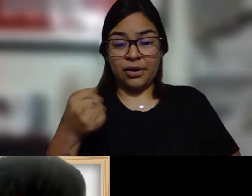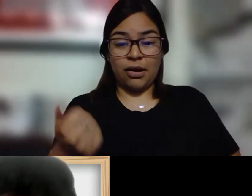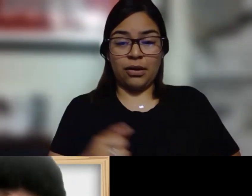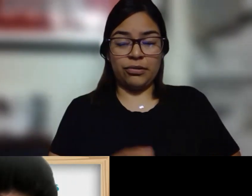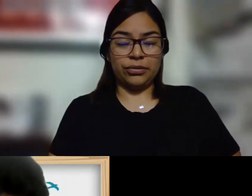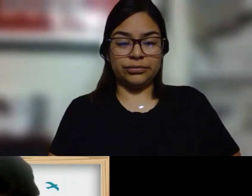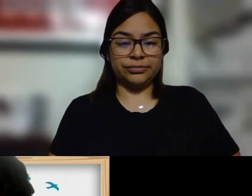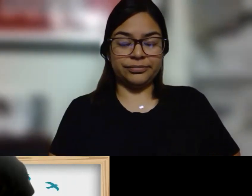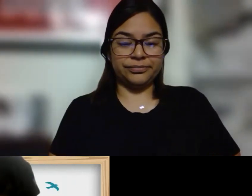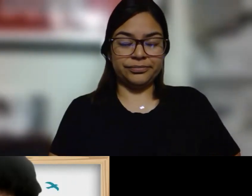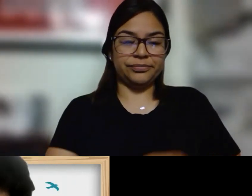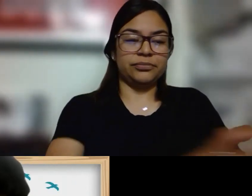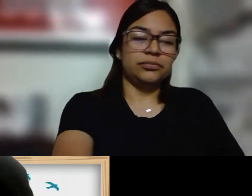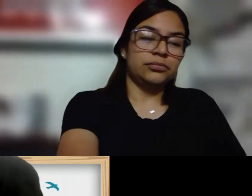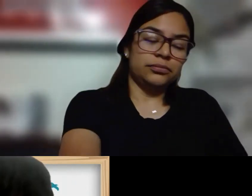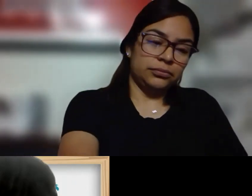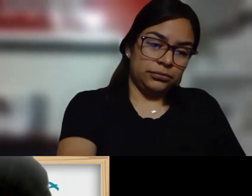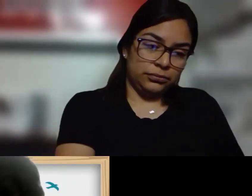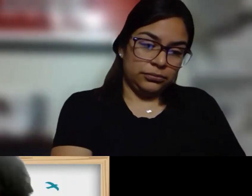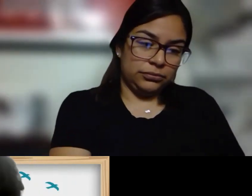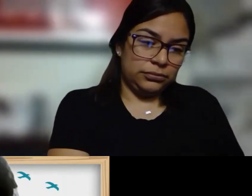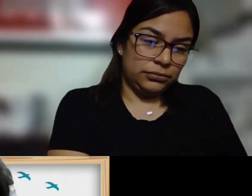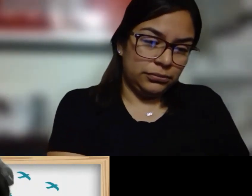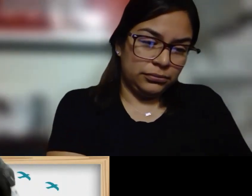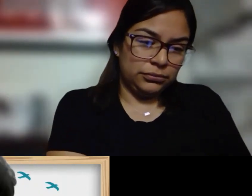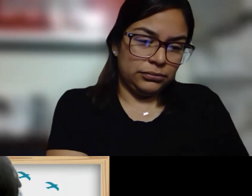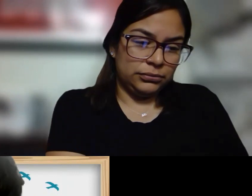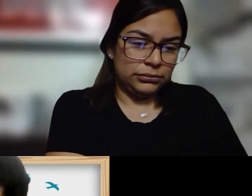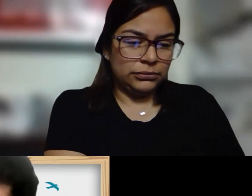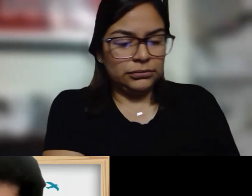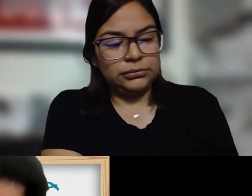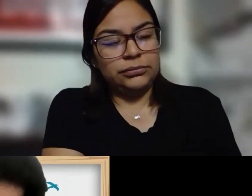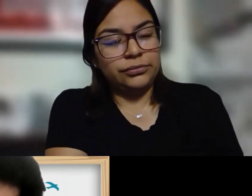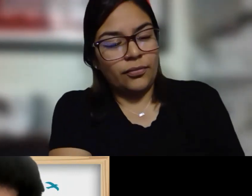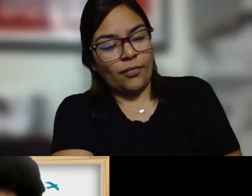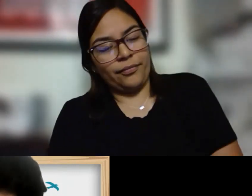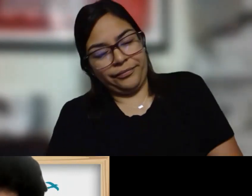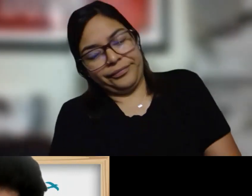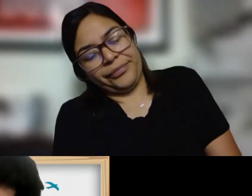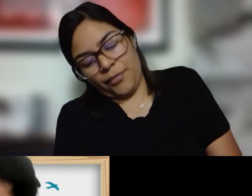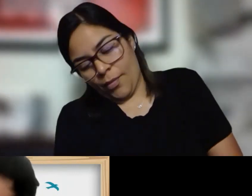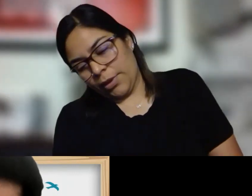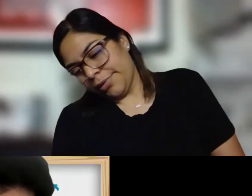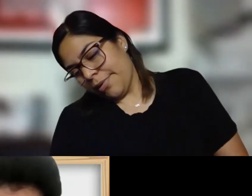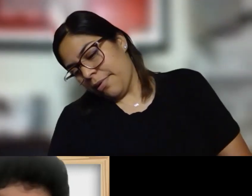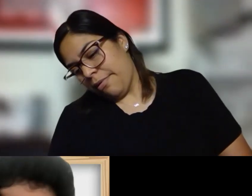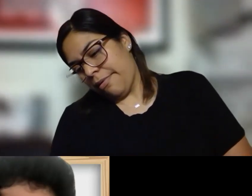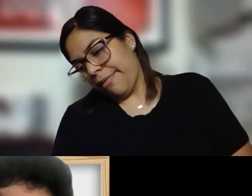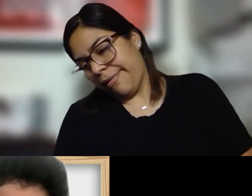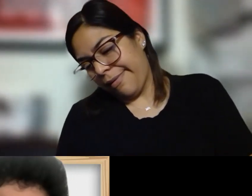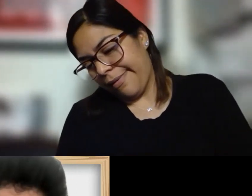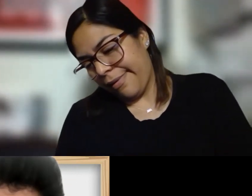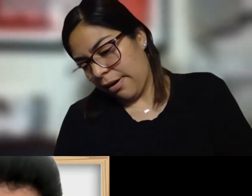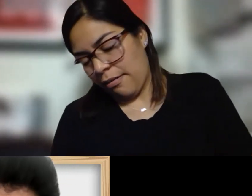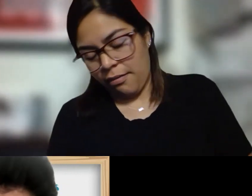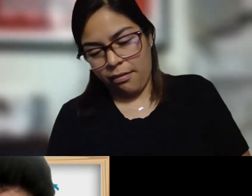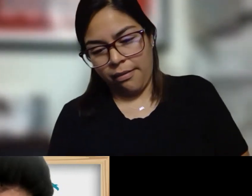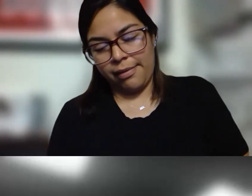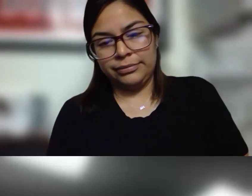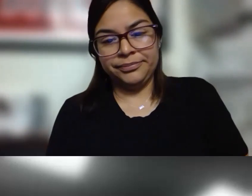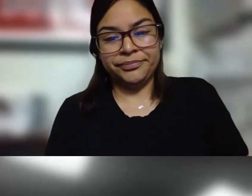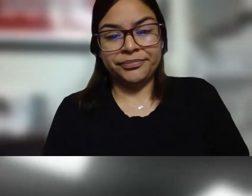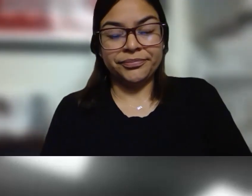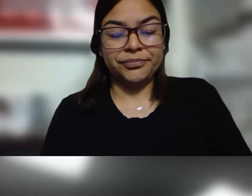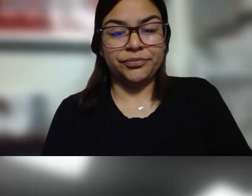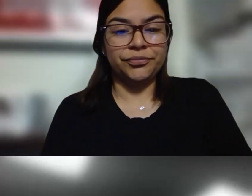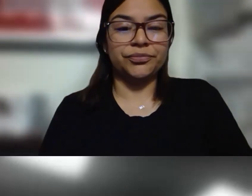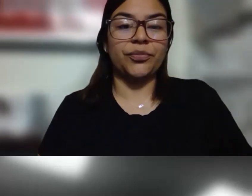followup on training work group okay um uh last but not least our sustainab sustainability workg